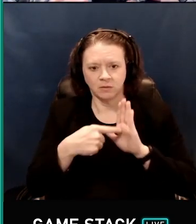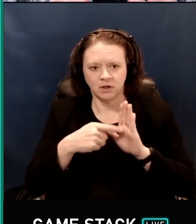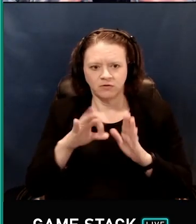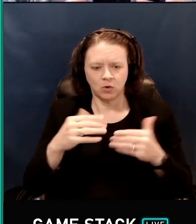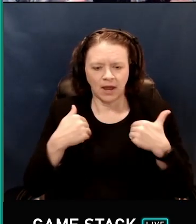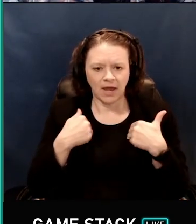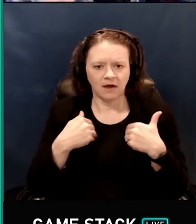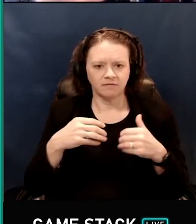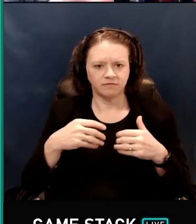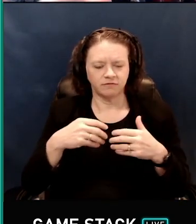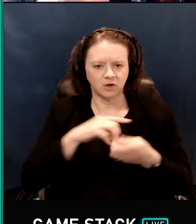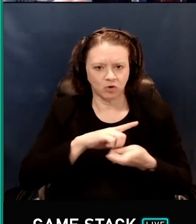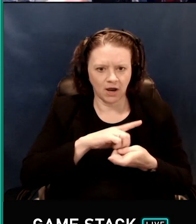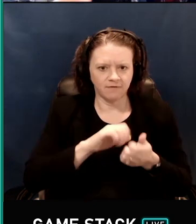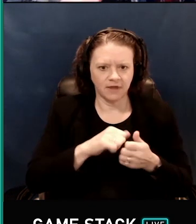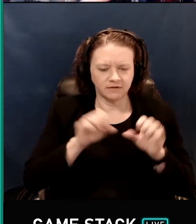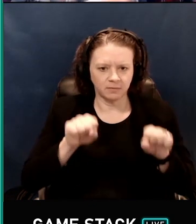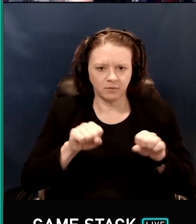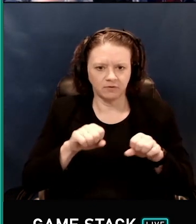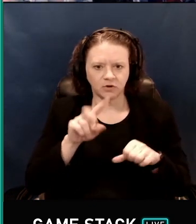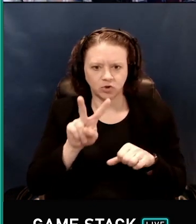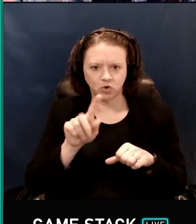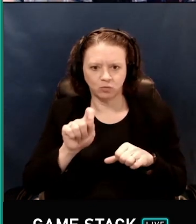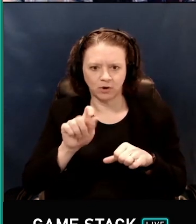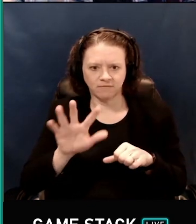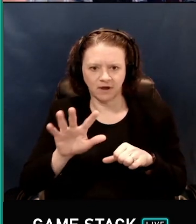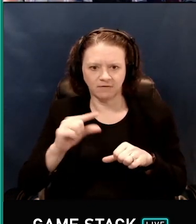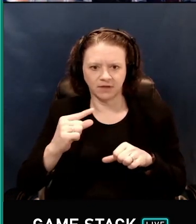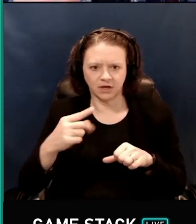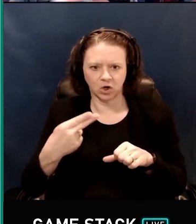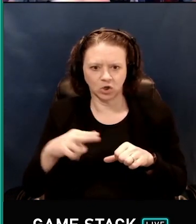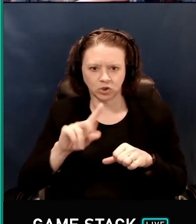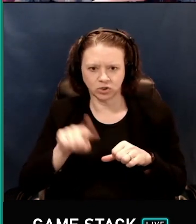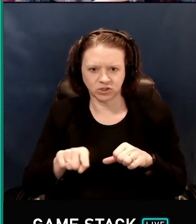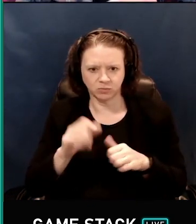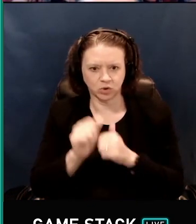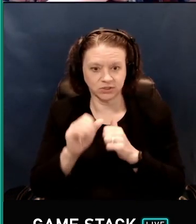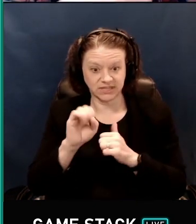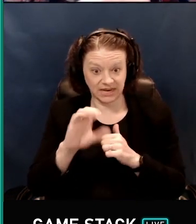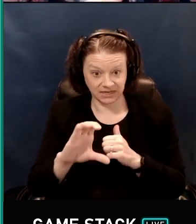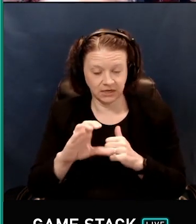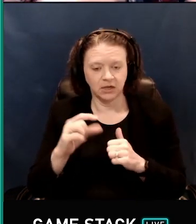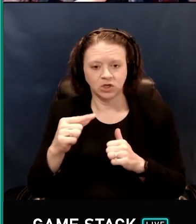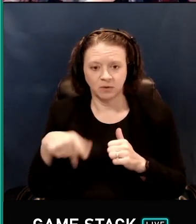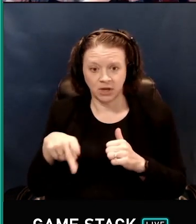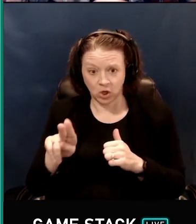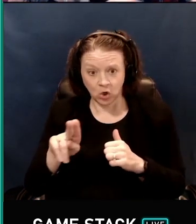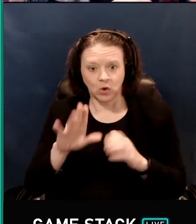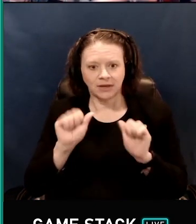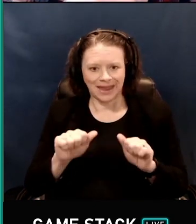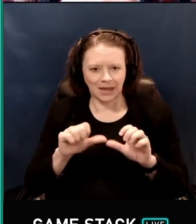your GPU is capable of maintaining that, and focusing, essentially, on the decompression task,